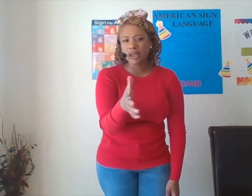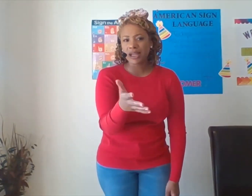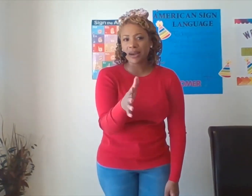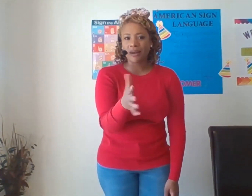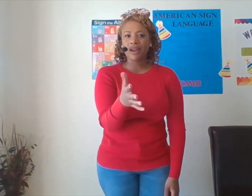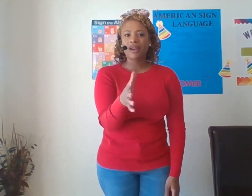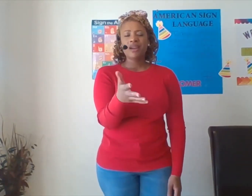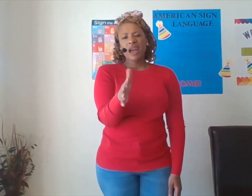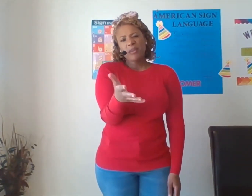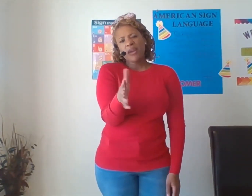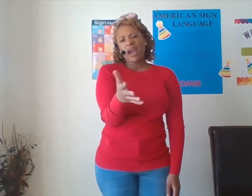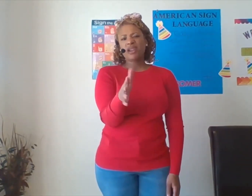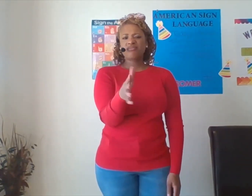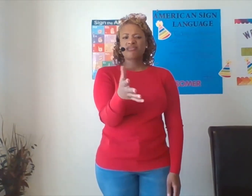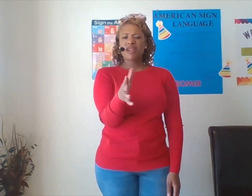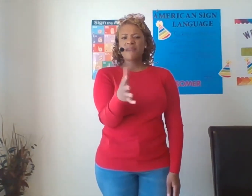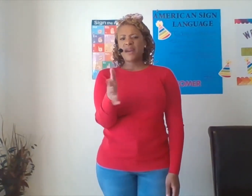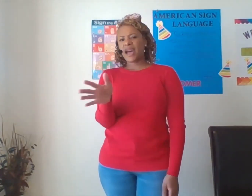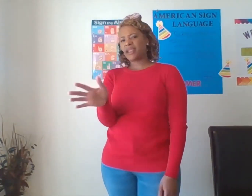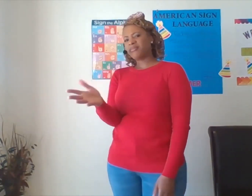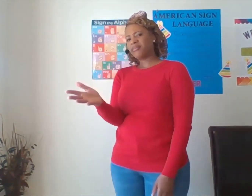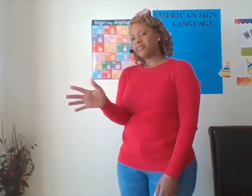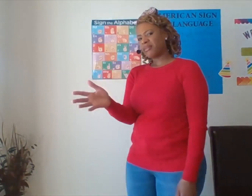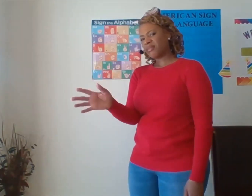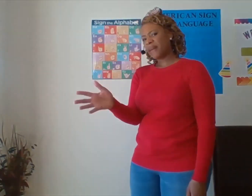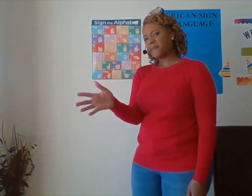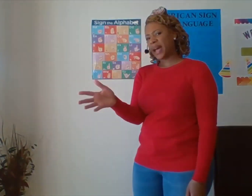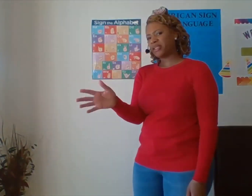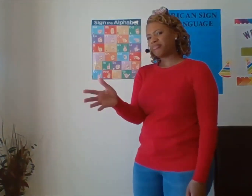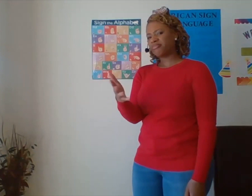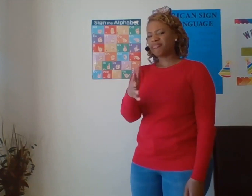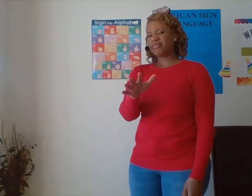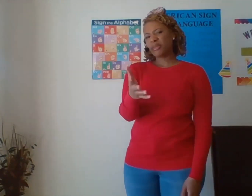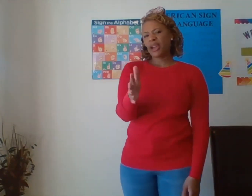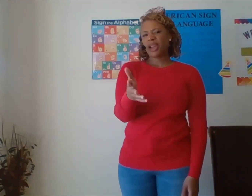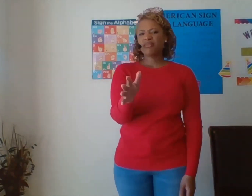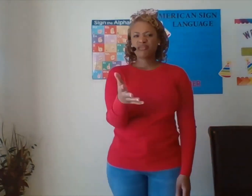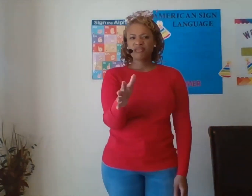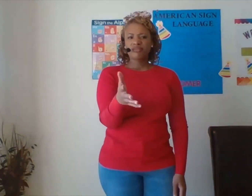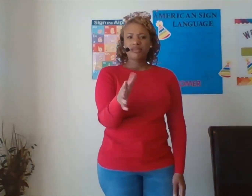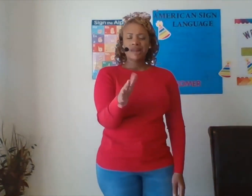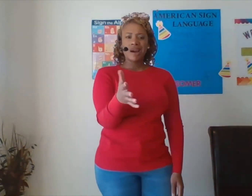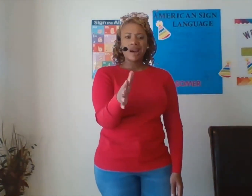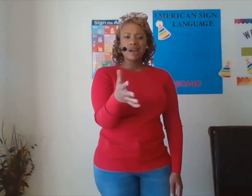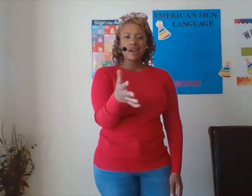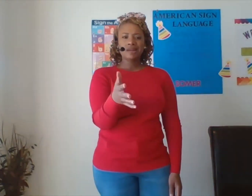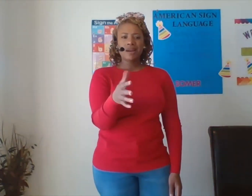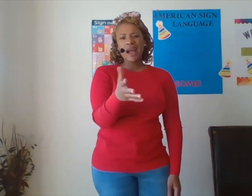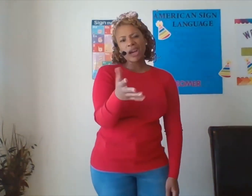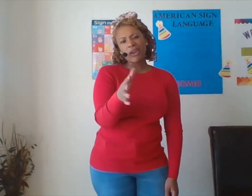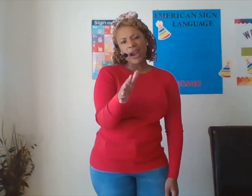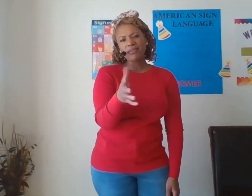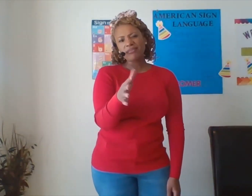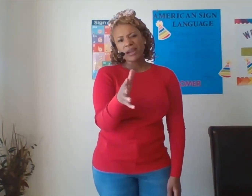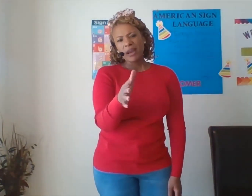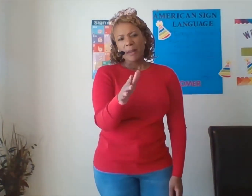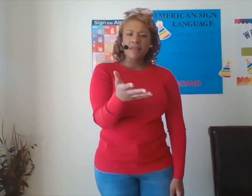this anyway I'm okay I'm fine I'm fine I'm okay all right I'm not great but I'm